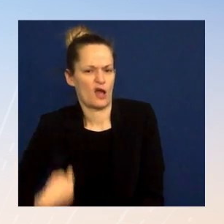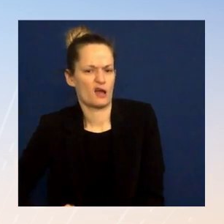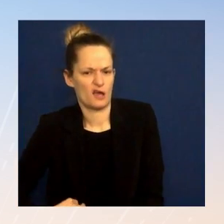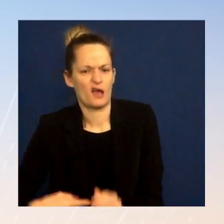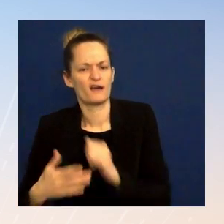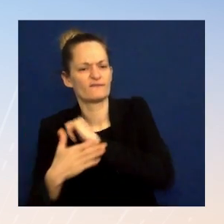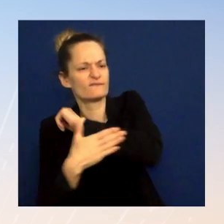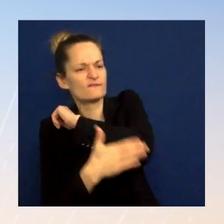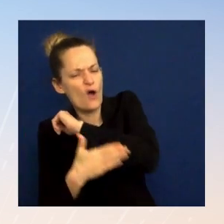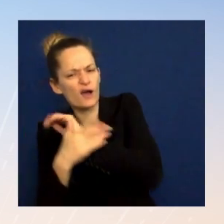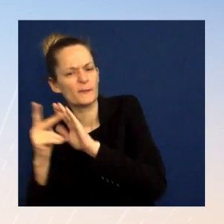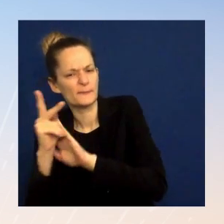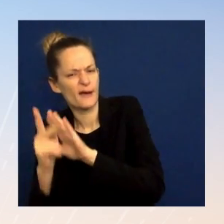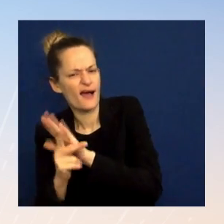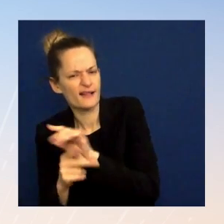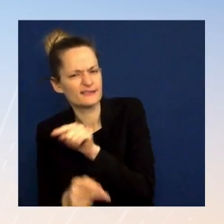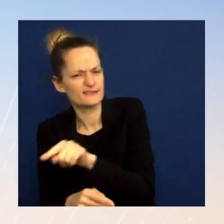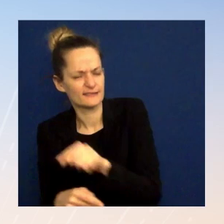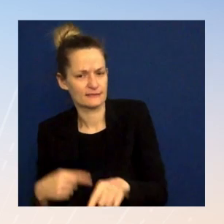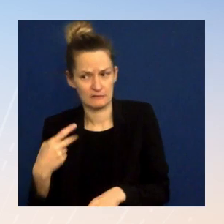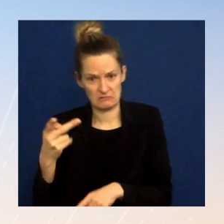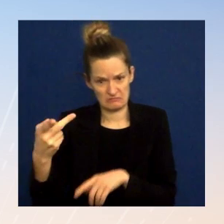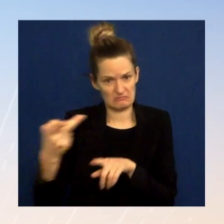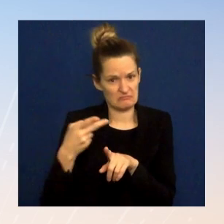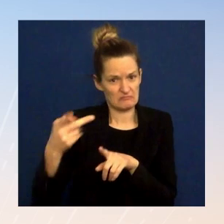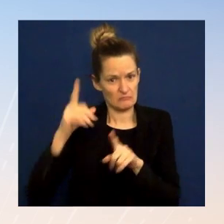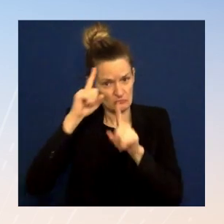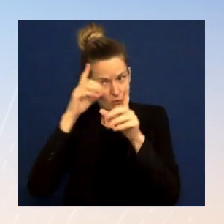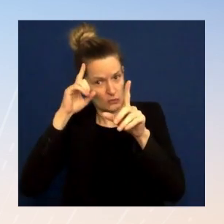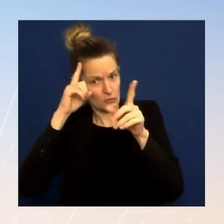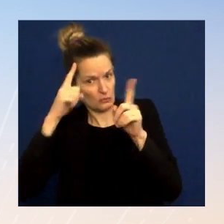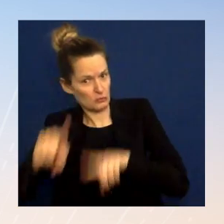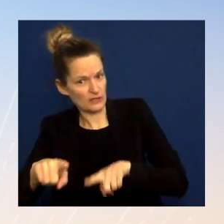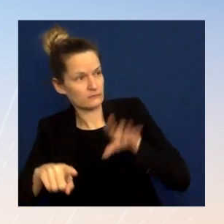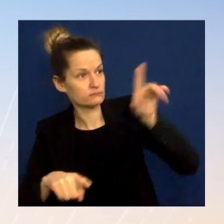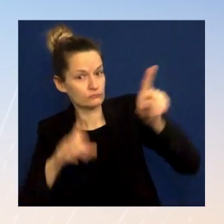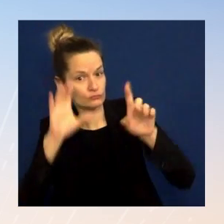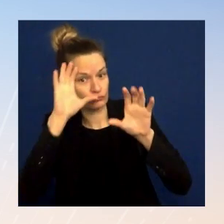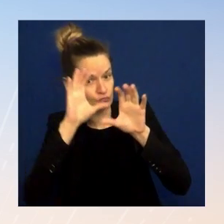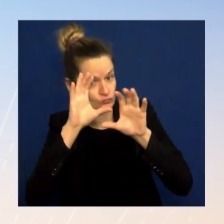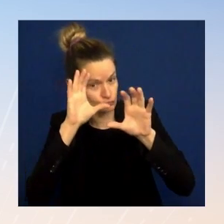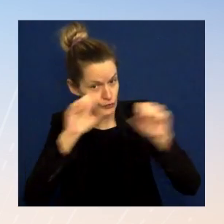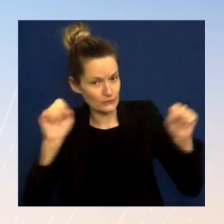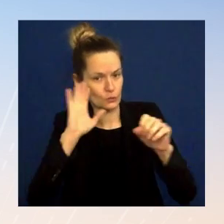will have the opportunity to have a virtual meeting before the end of the year. I don't have a date to announce today.